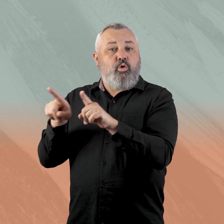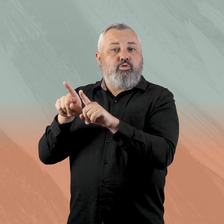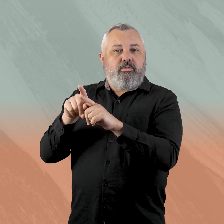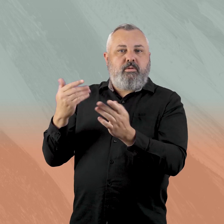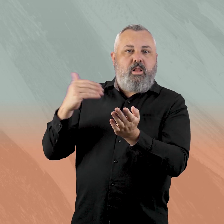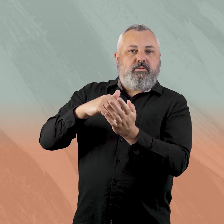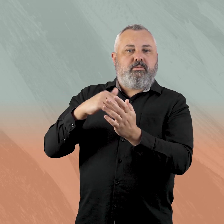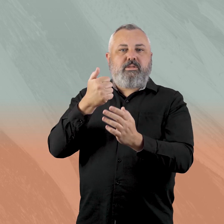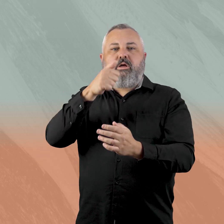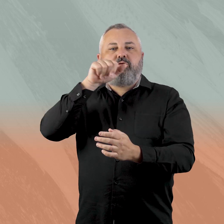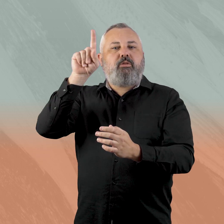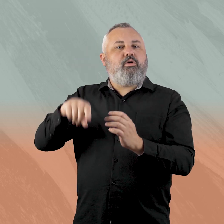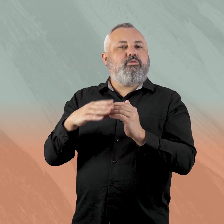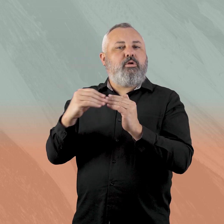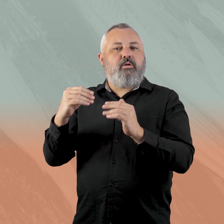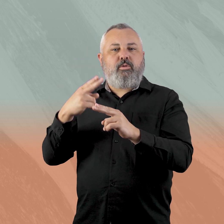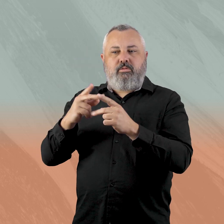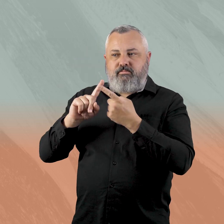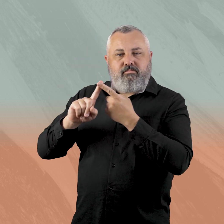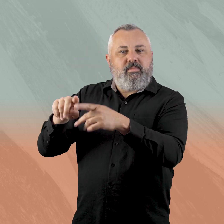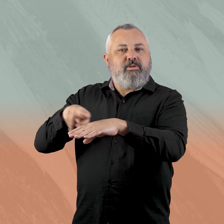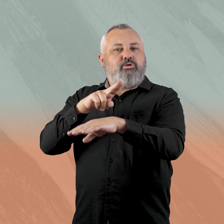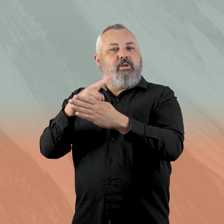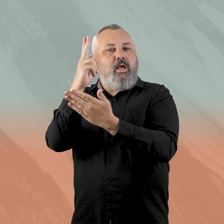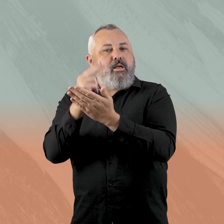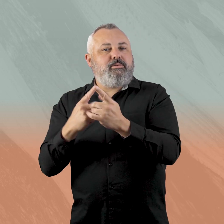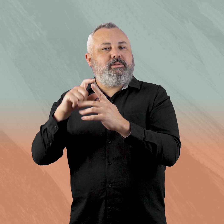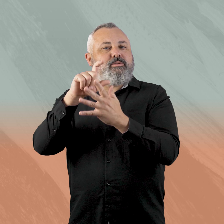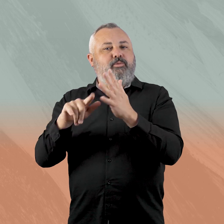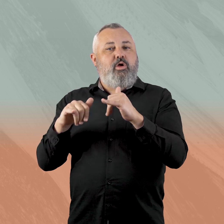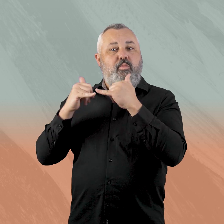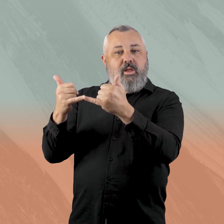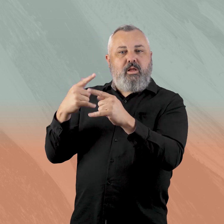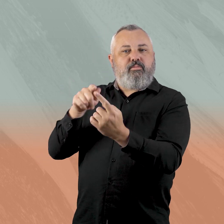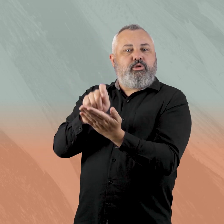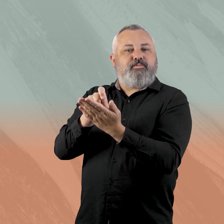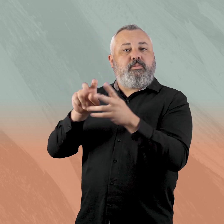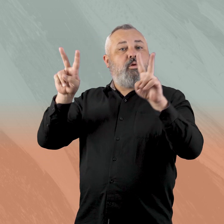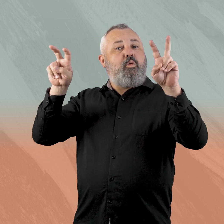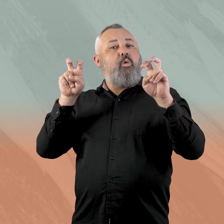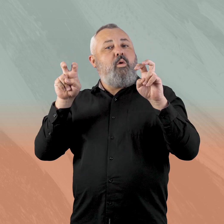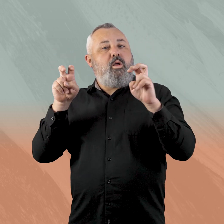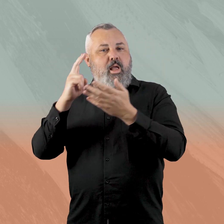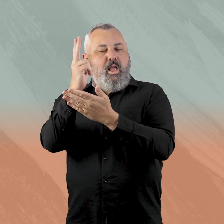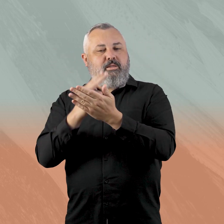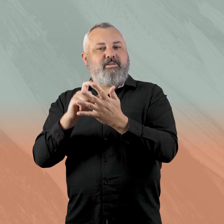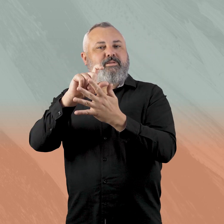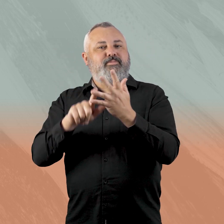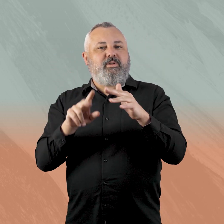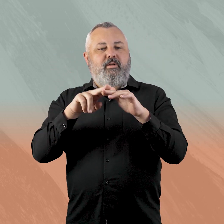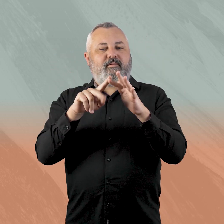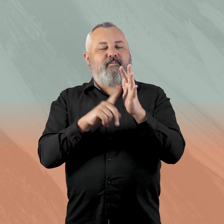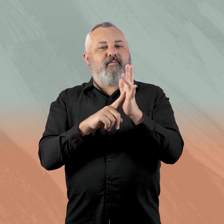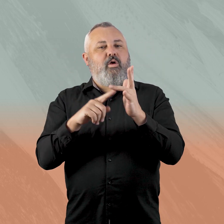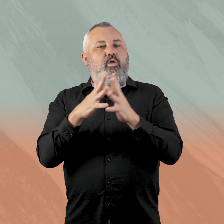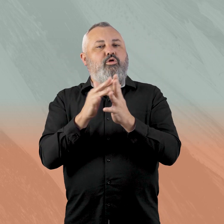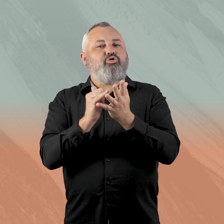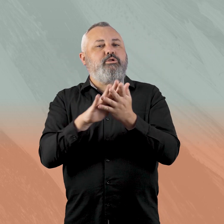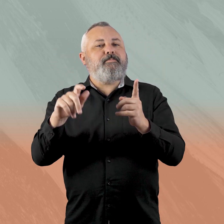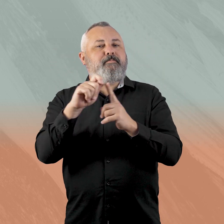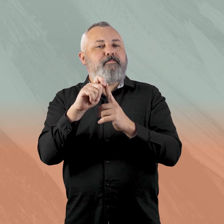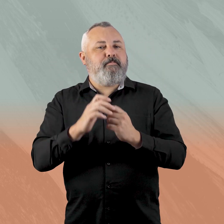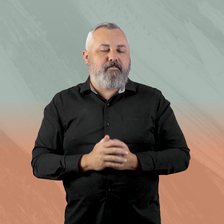and a further $600,000 to continue funding the annual National Arts and Disability Awards and Arts and Disability Fellowship